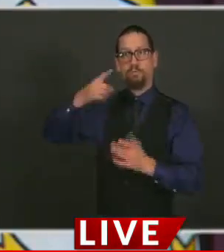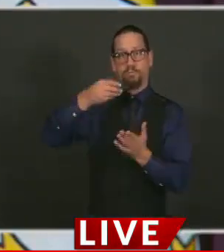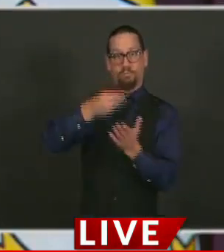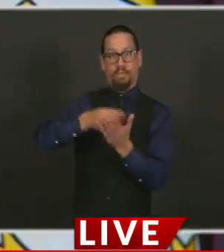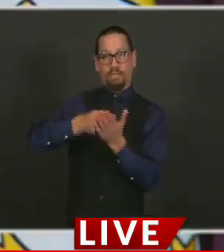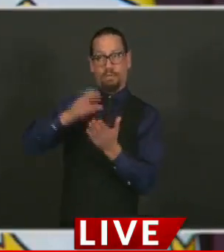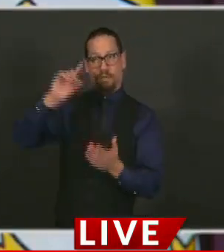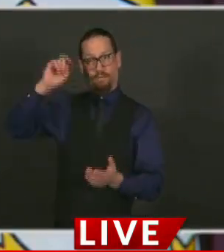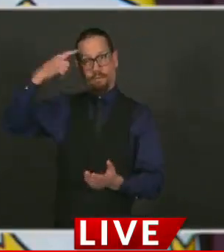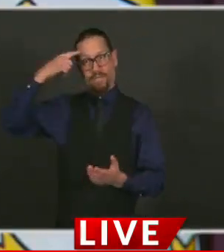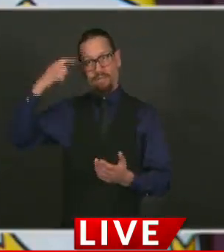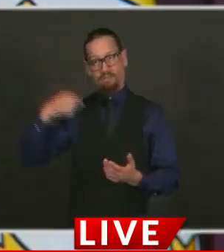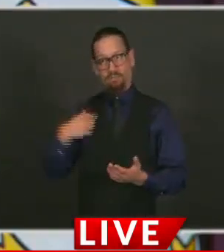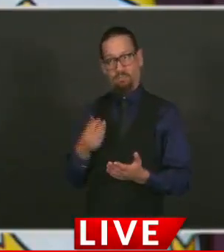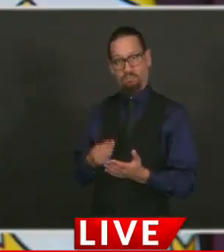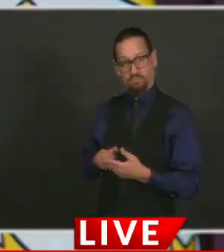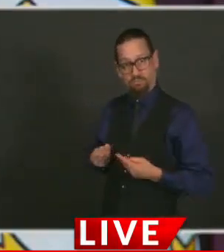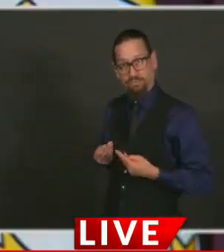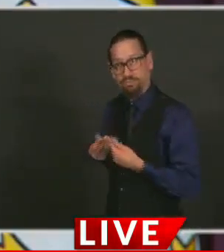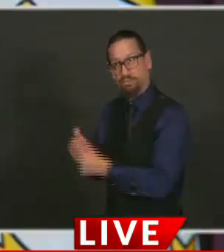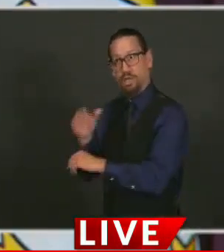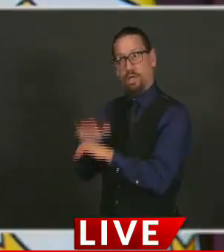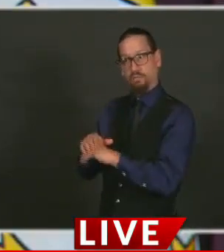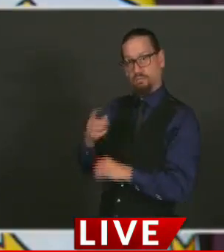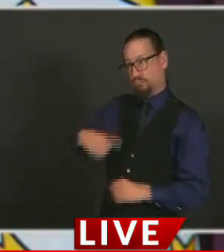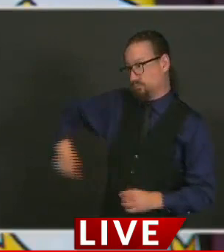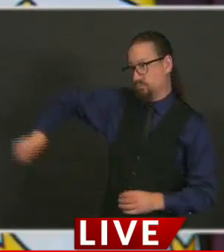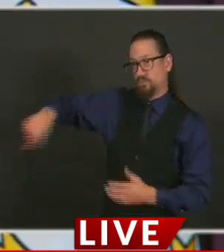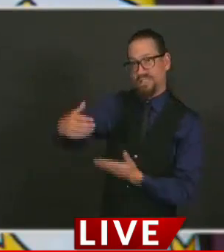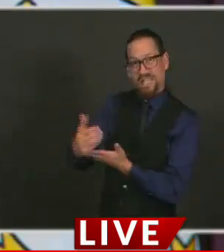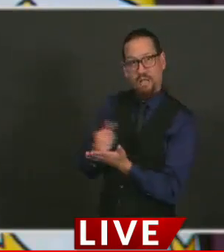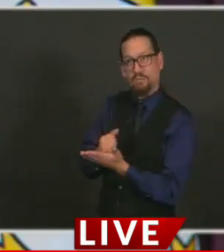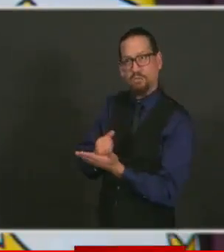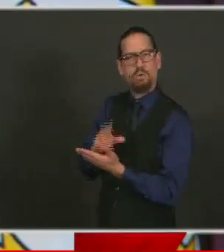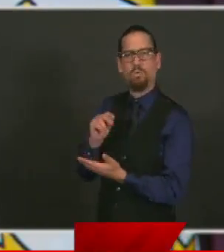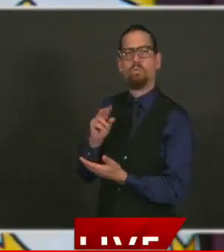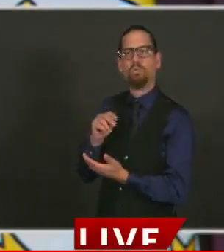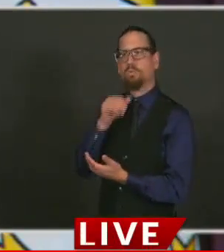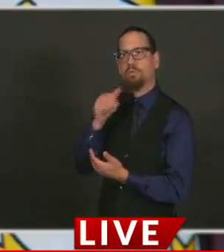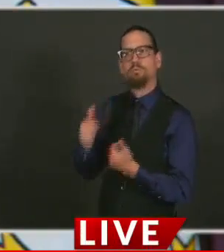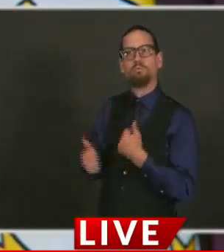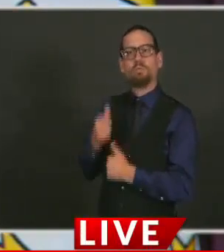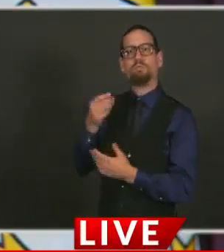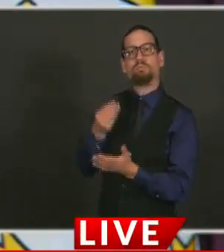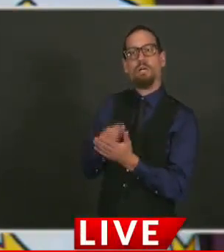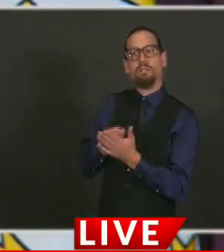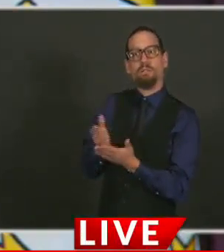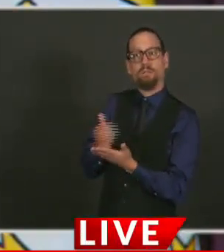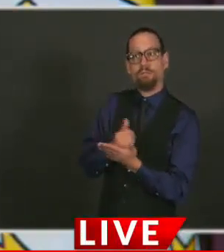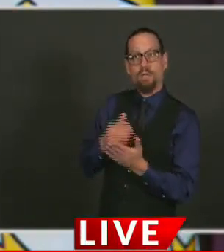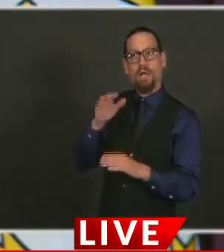HERE IS THE REAL POINT, MOST OF WHAT GOVERNMENT SPENDS IS NOT ON PEOPLE, IT IS PROVIDING HEALTH CARE AND SERVICES, PAYING FOR